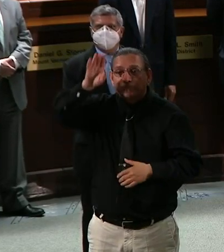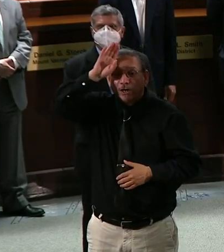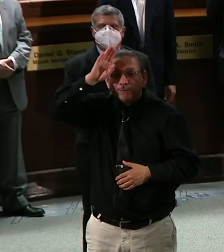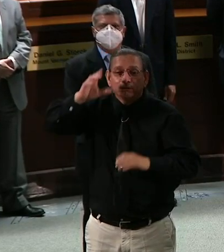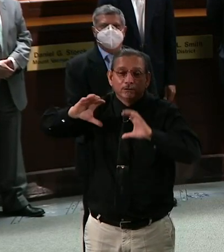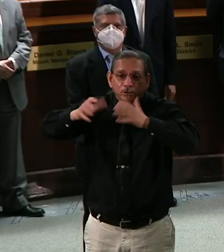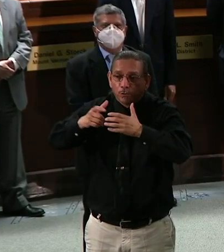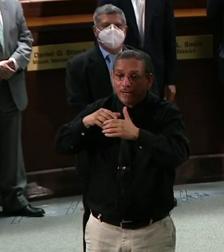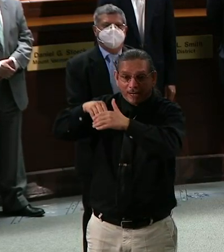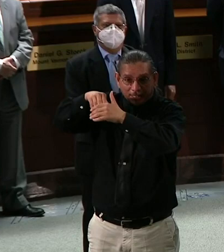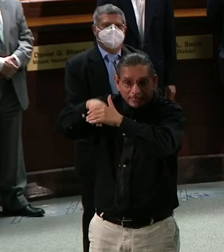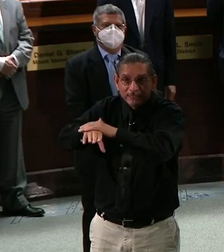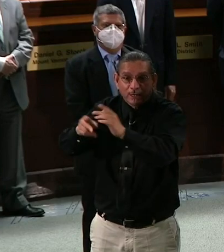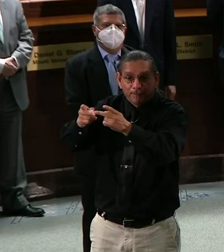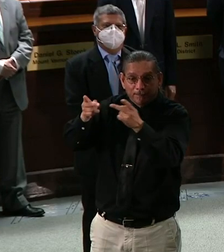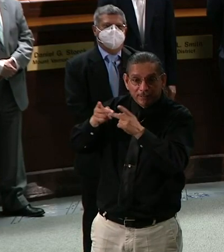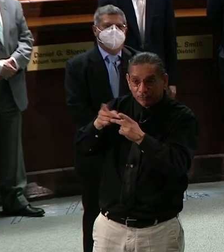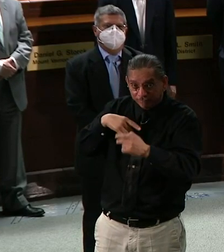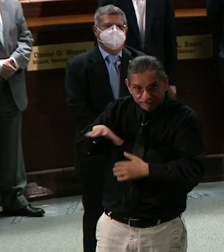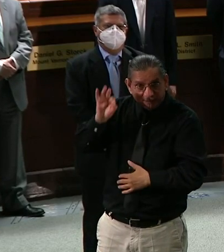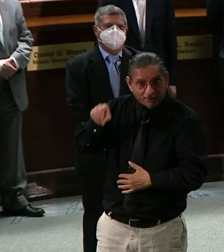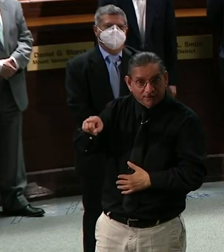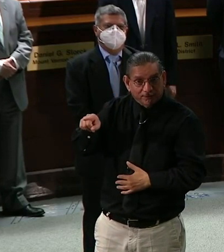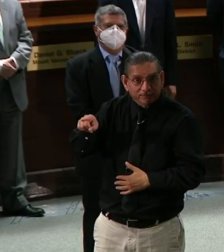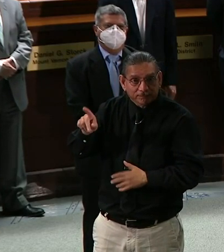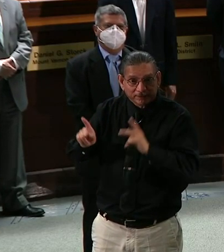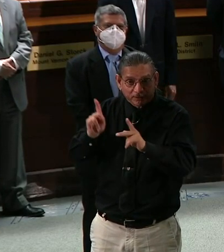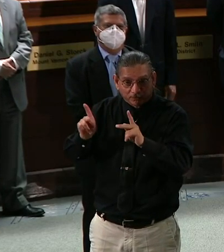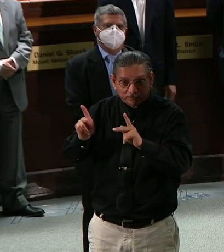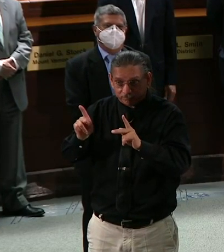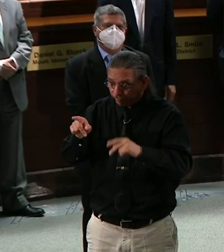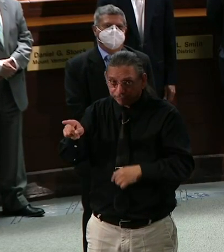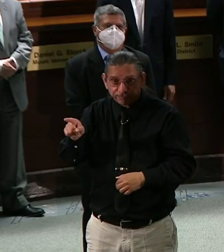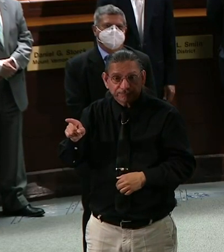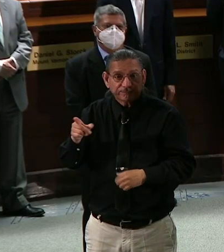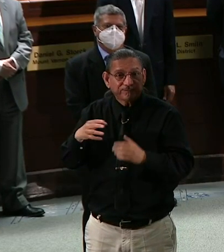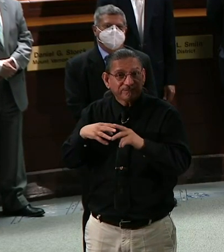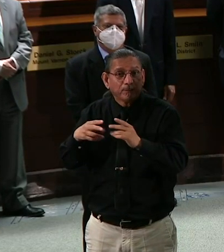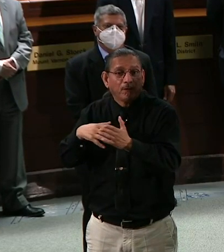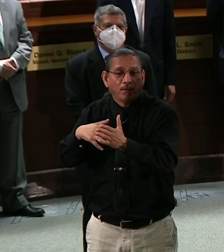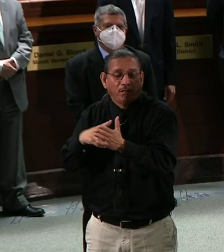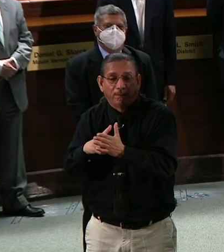FIRE AND RESCUE DEPARTMENT. INTO SITES BASED ON DATA WERE